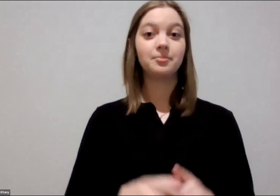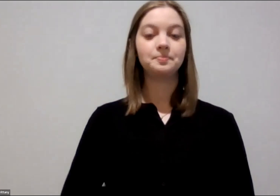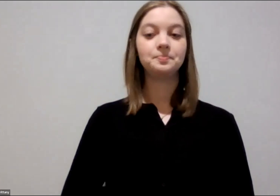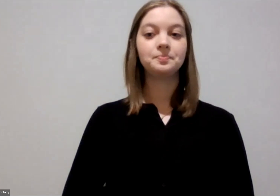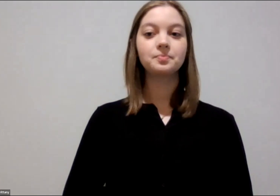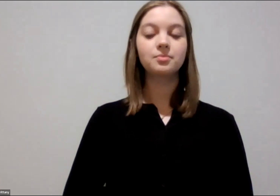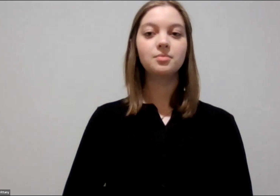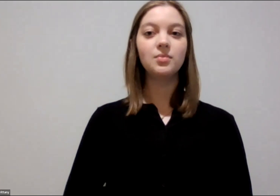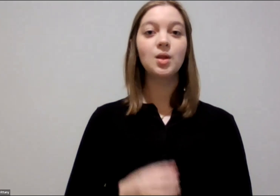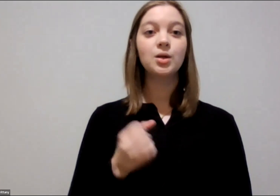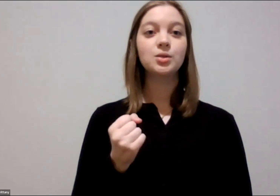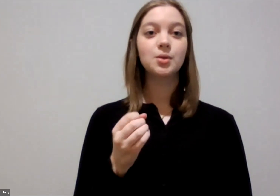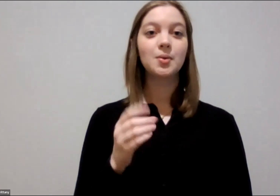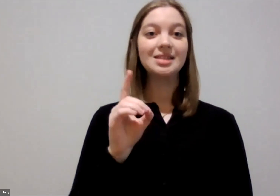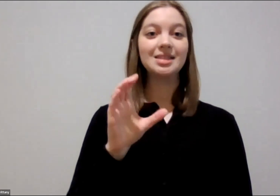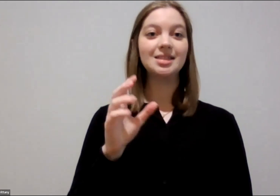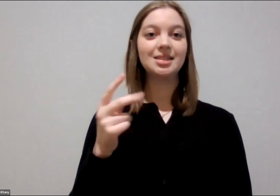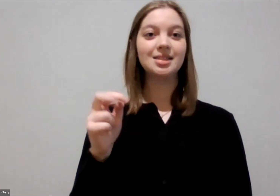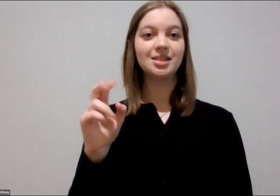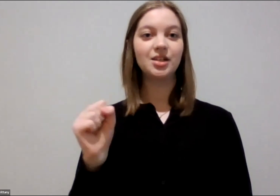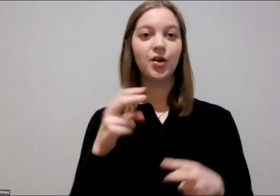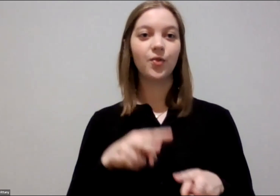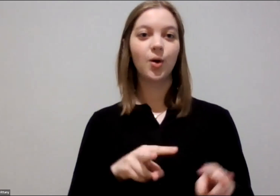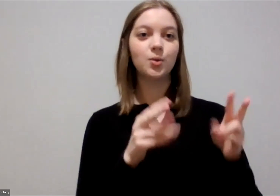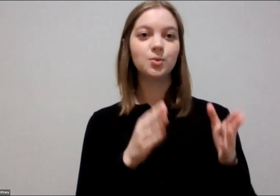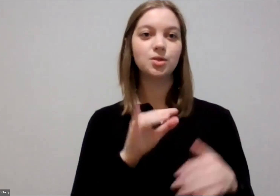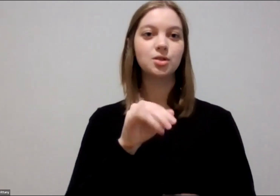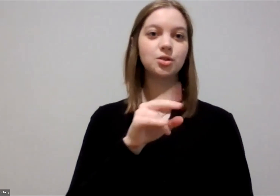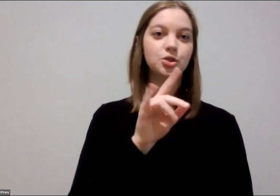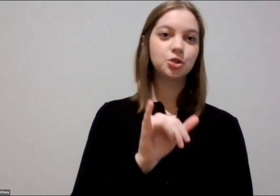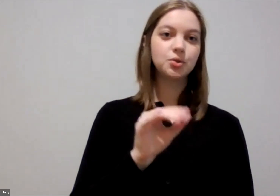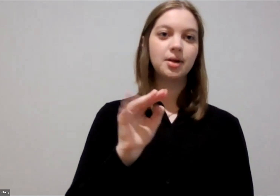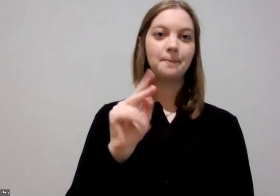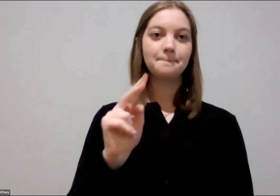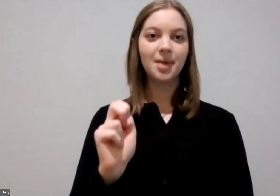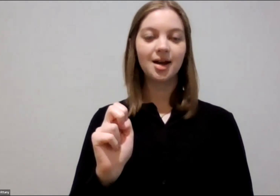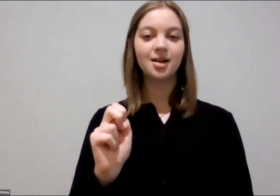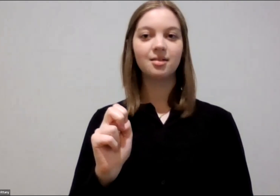So it's these dc heroes judy Mike Nick.